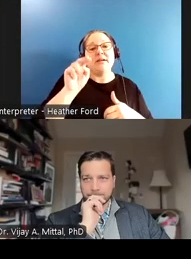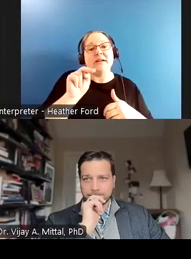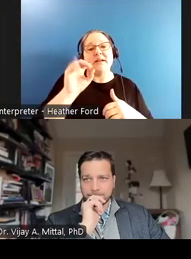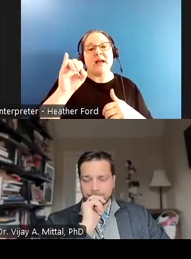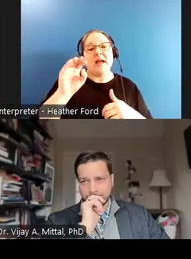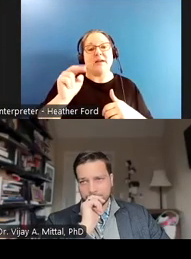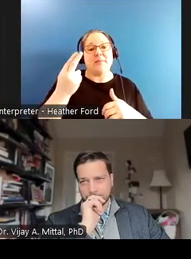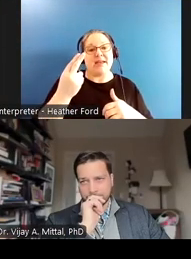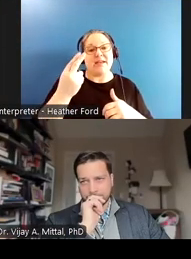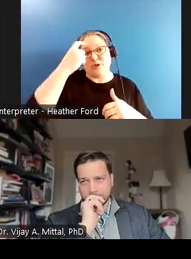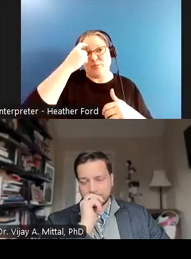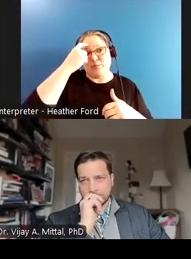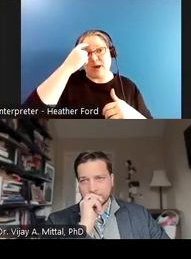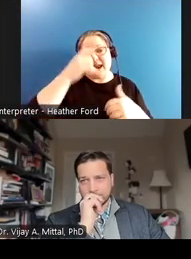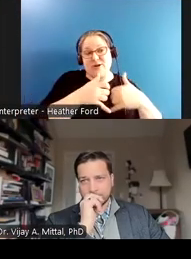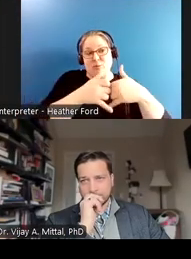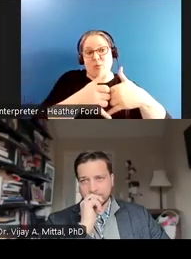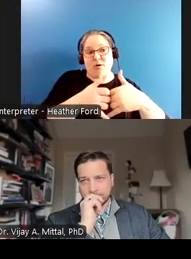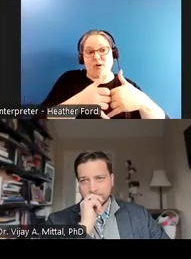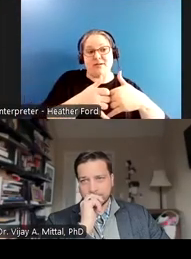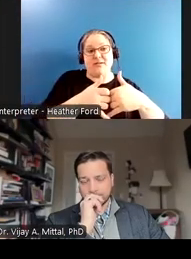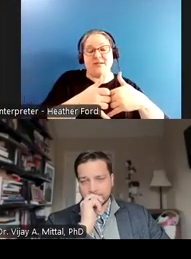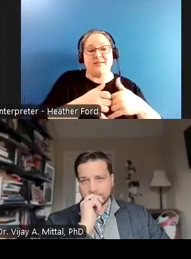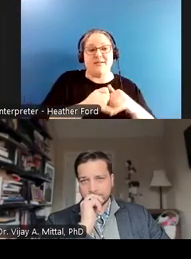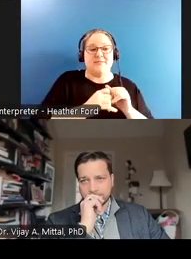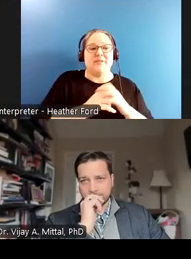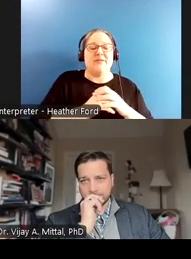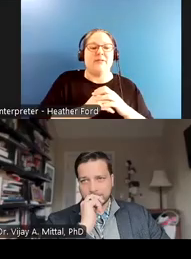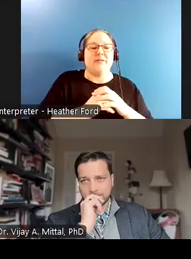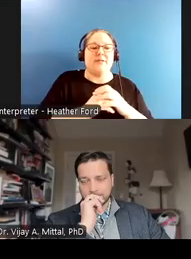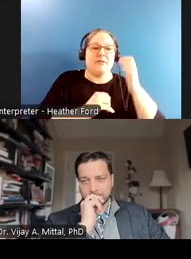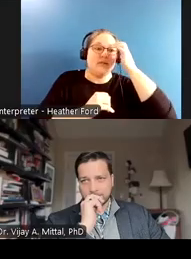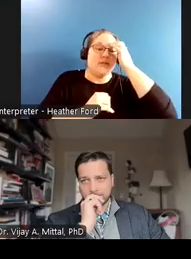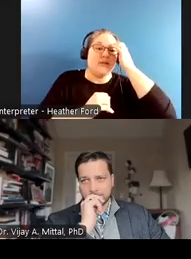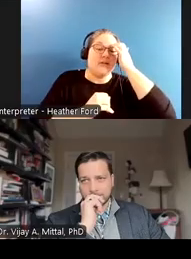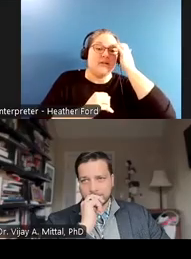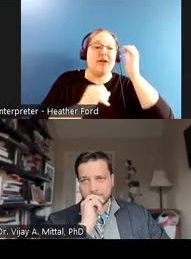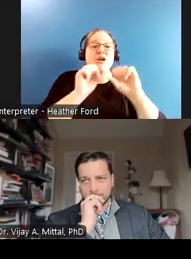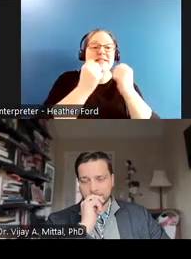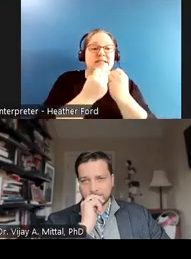and that's all capitalized brains. Uh the Society for Research and Psychopathology